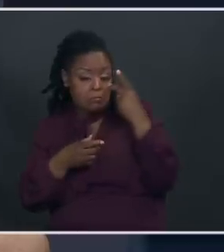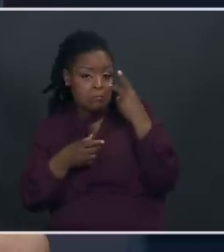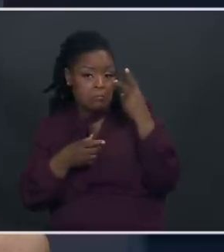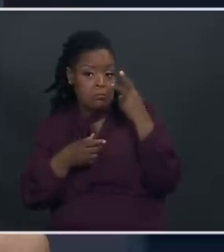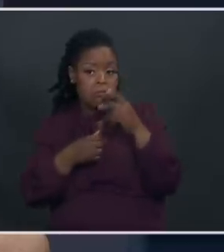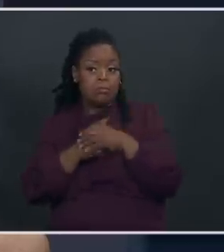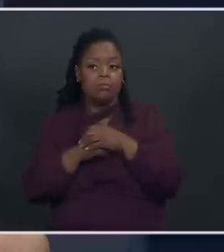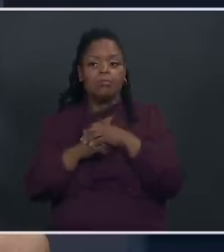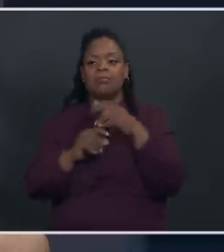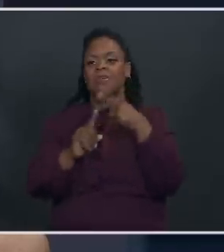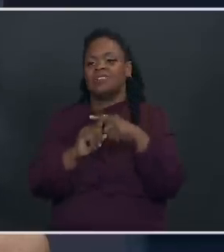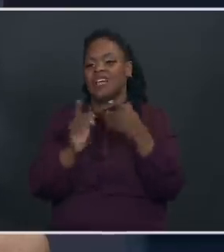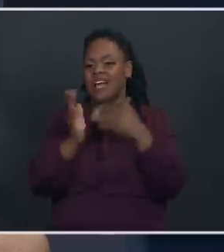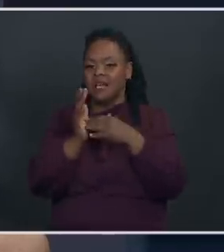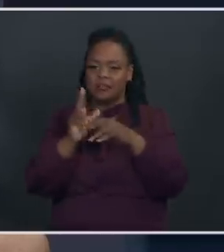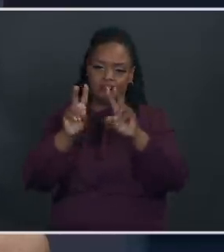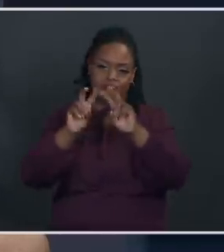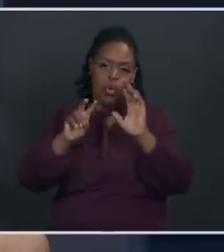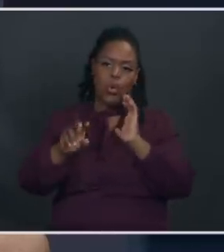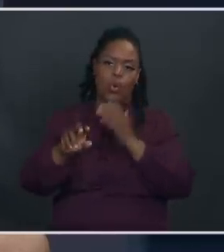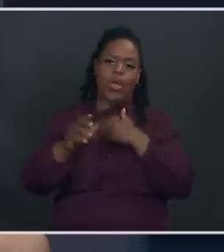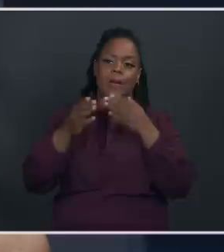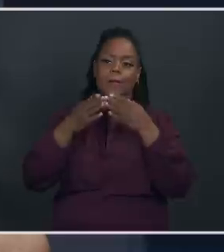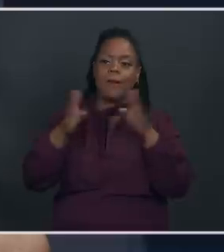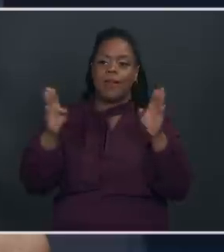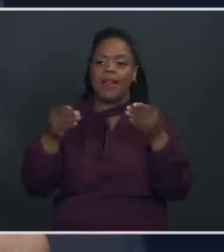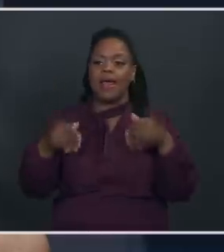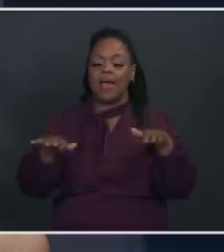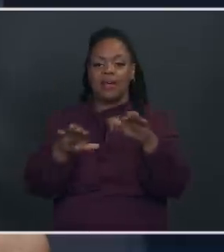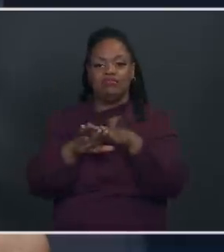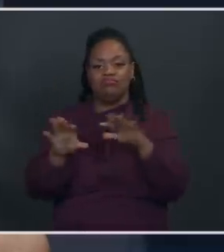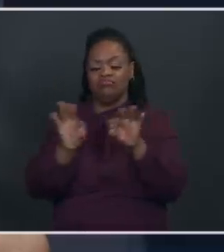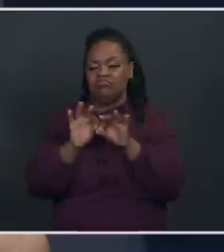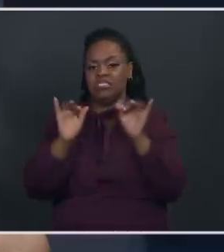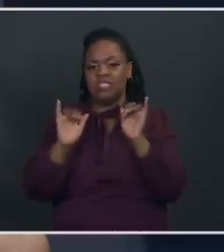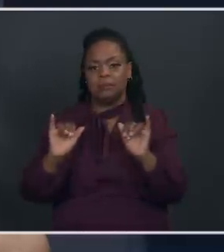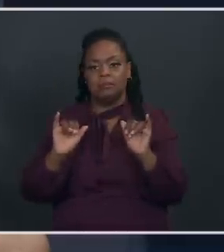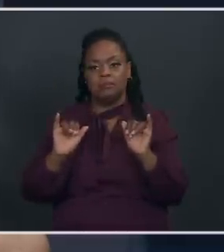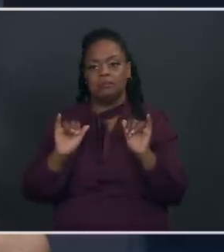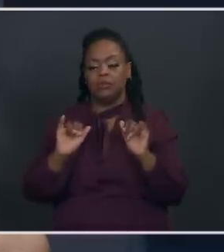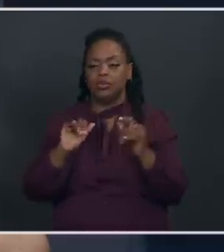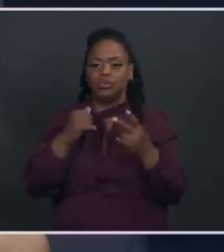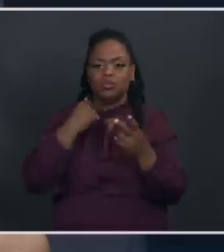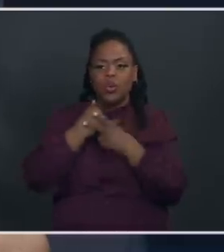that we can continue to store carbon in our soil, to work with agriculture and others